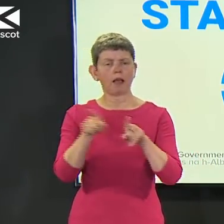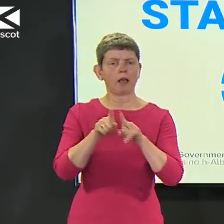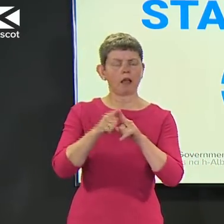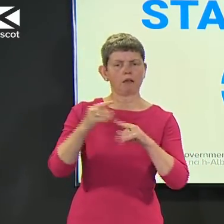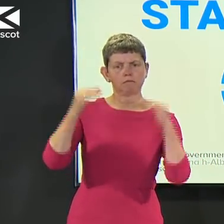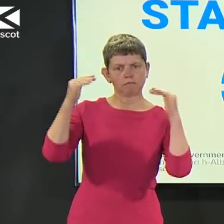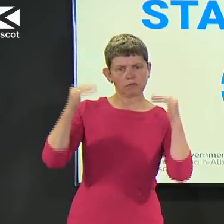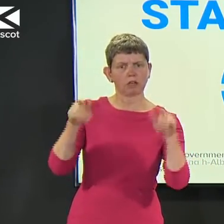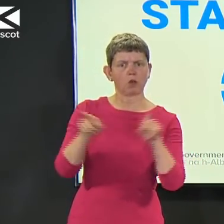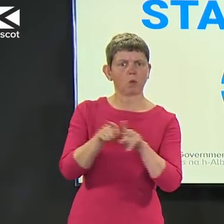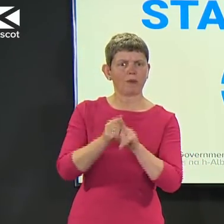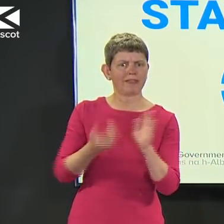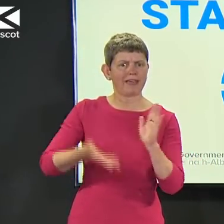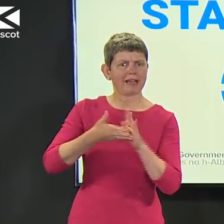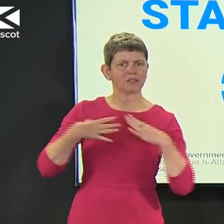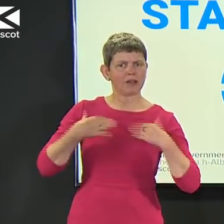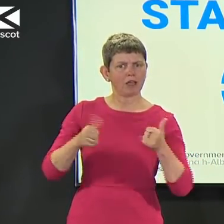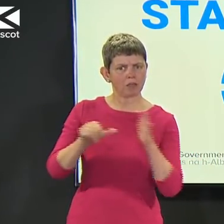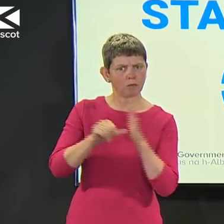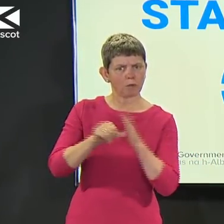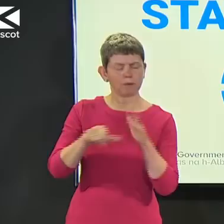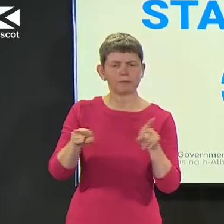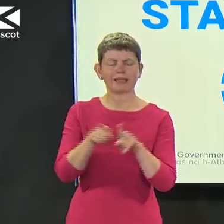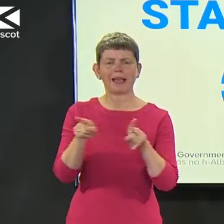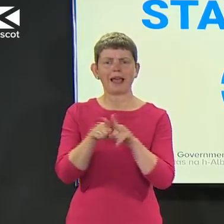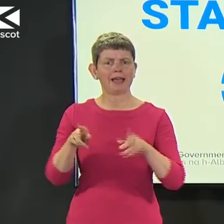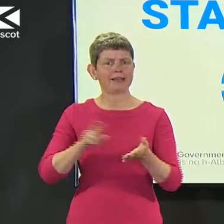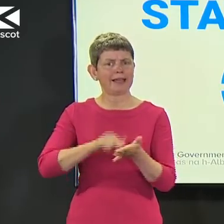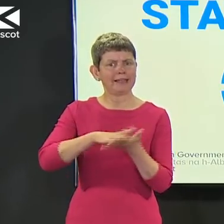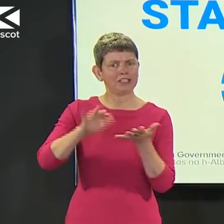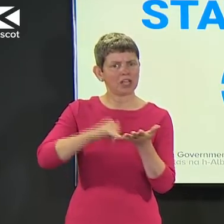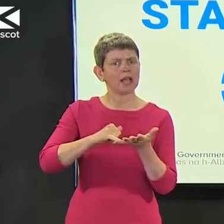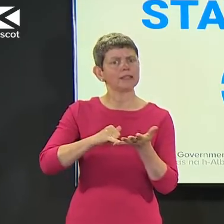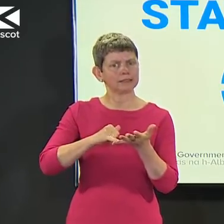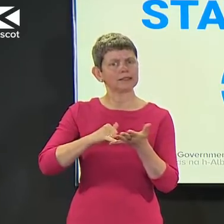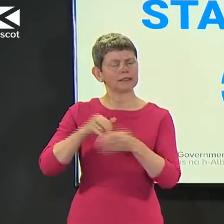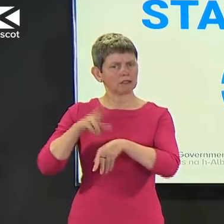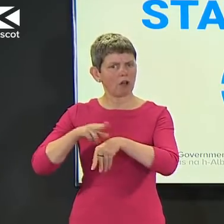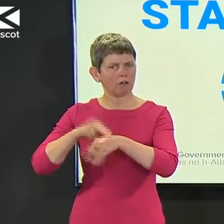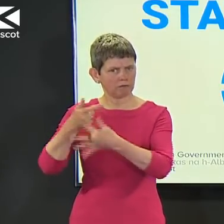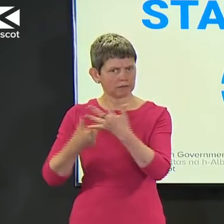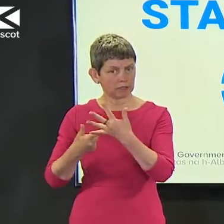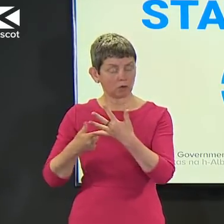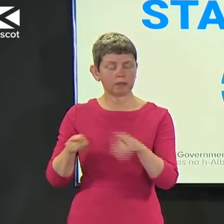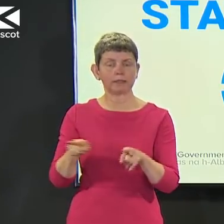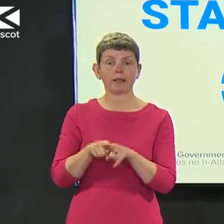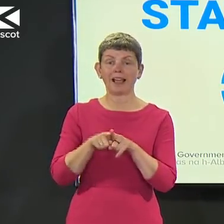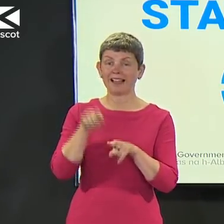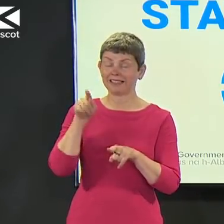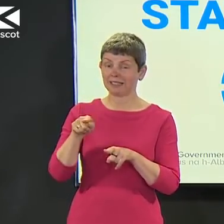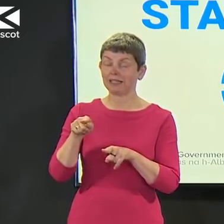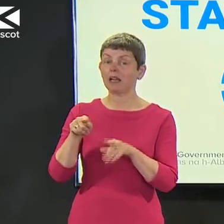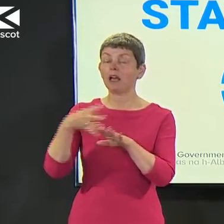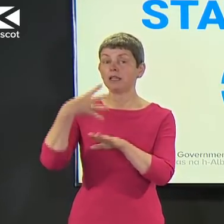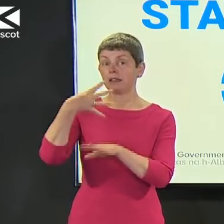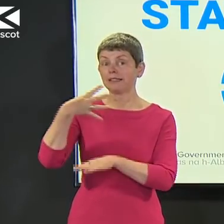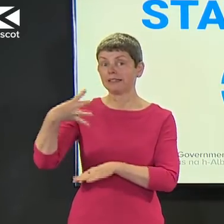these groups account for 99 of all covid related deaths so that is quite a significant milestone